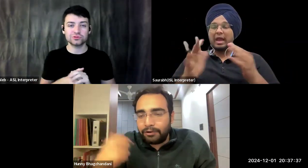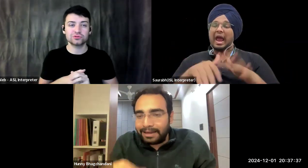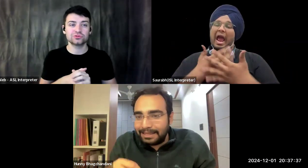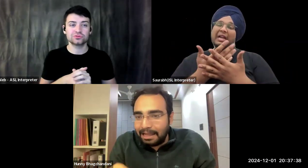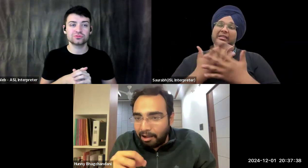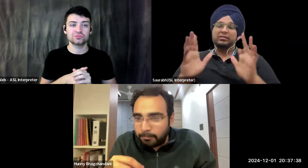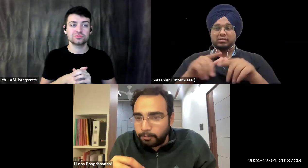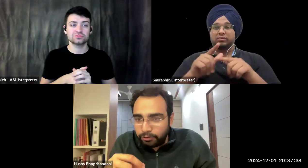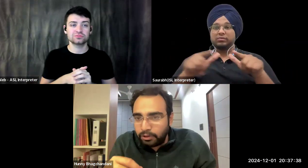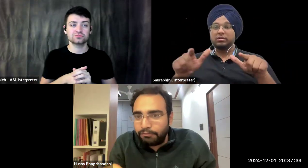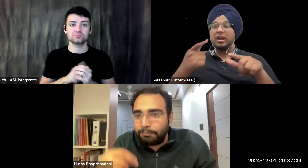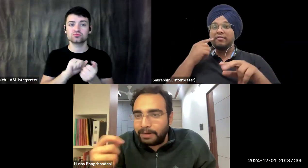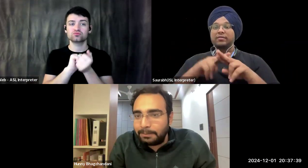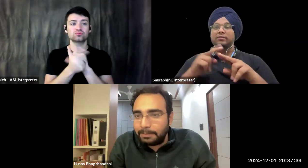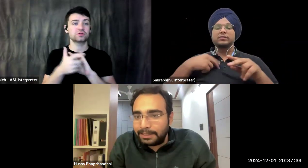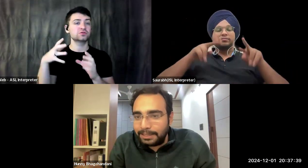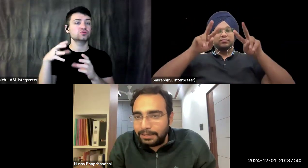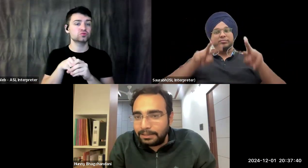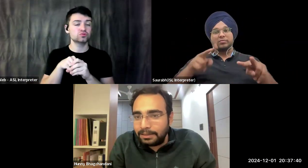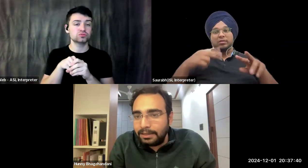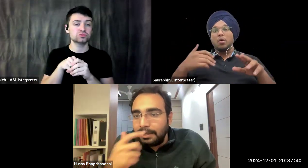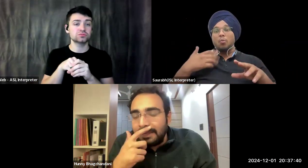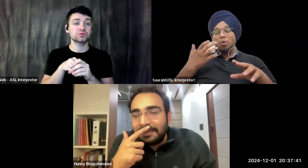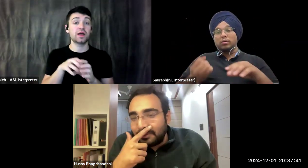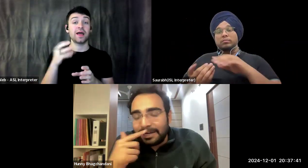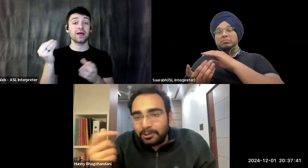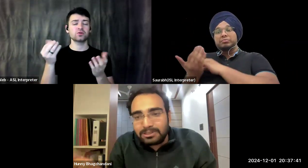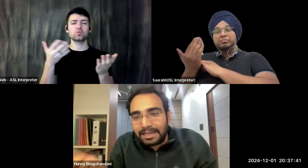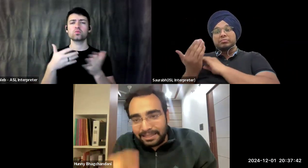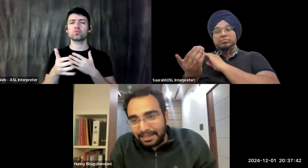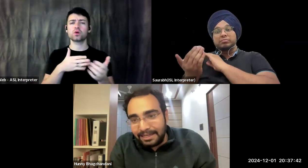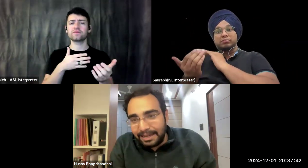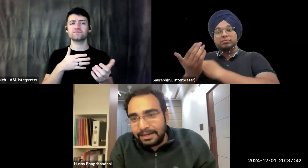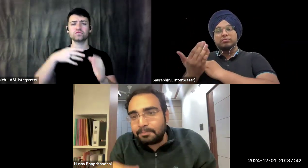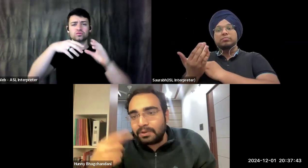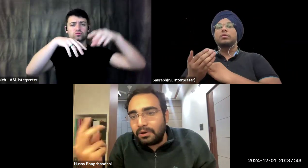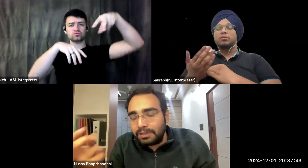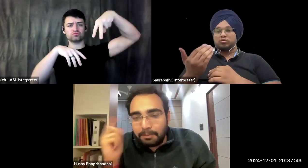And if you are getting the output of printed material, you can use again the hearing aid,